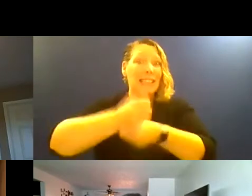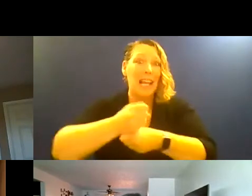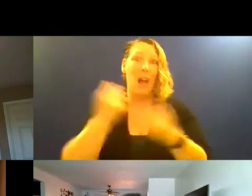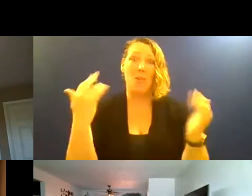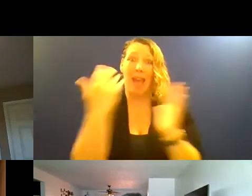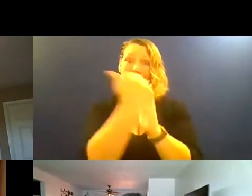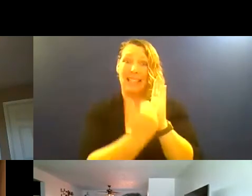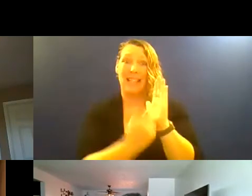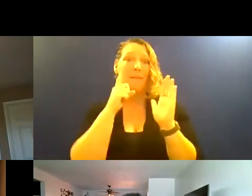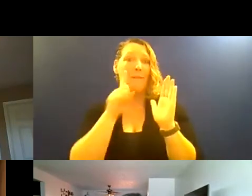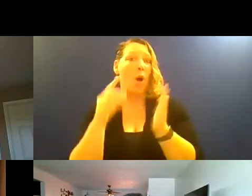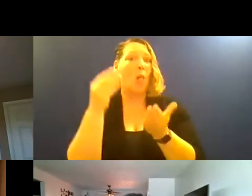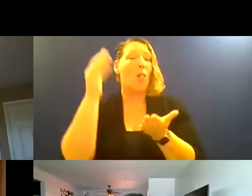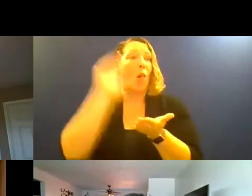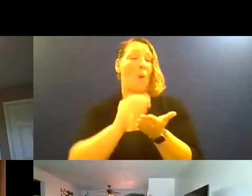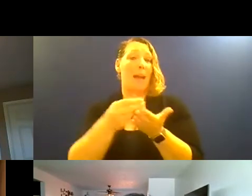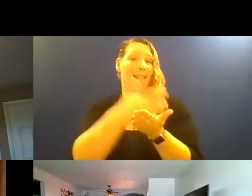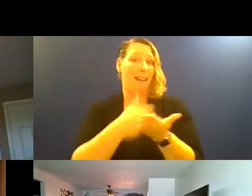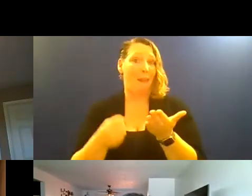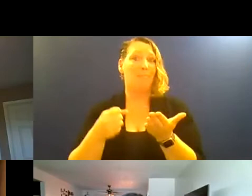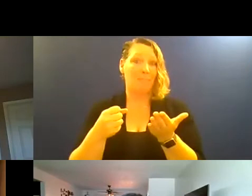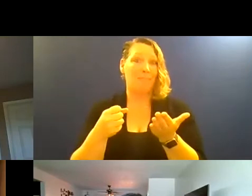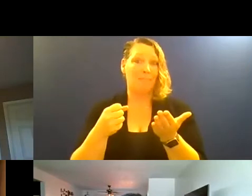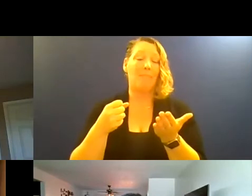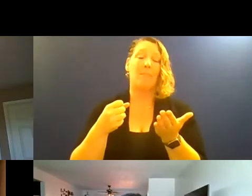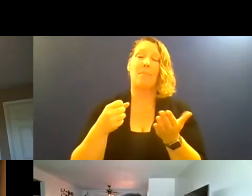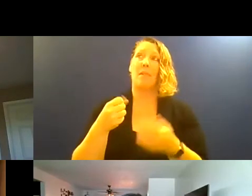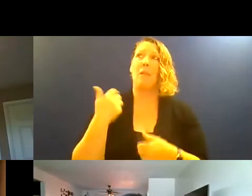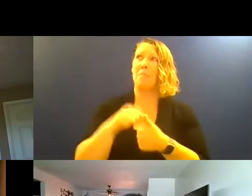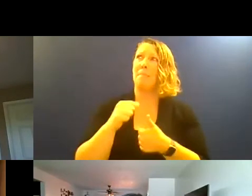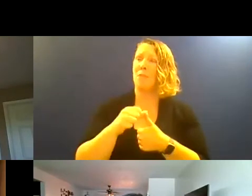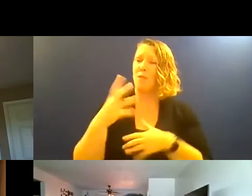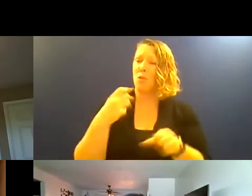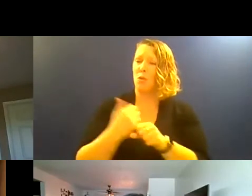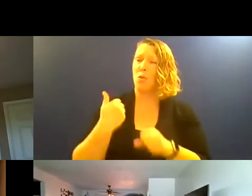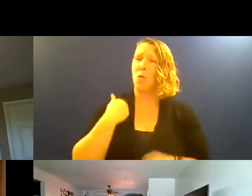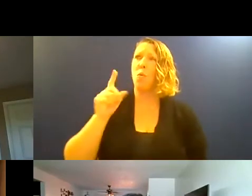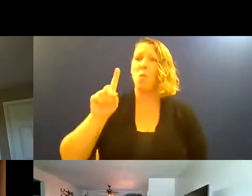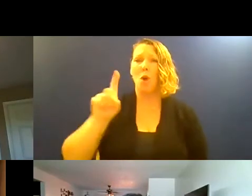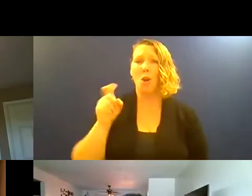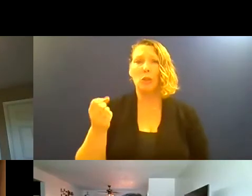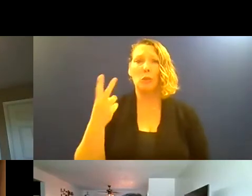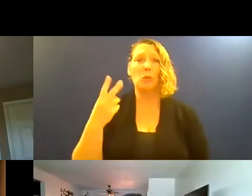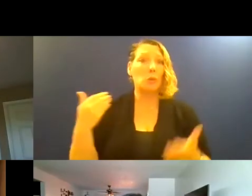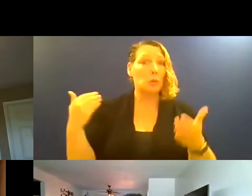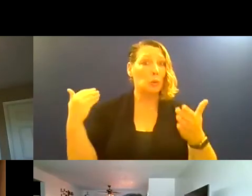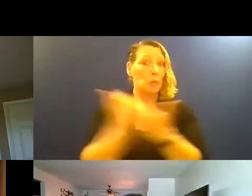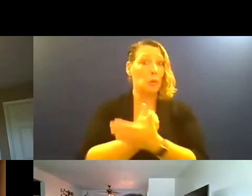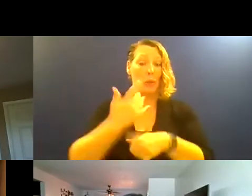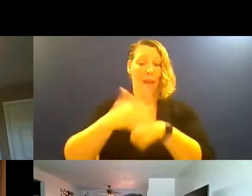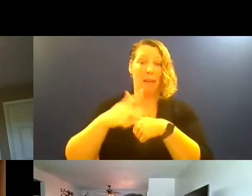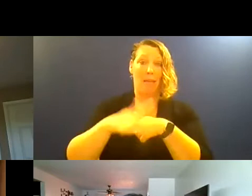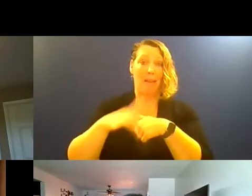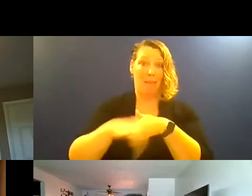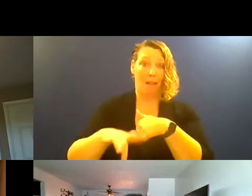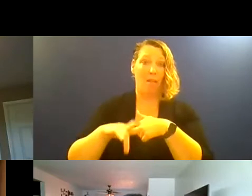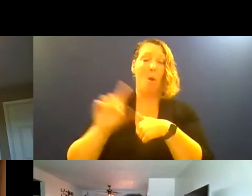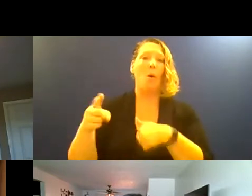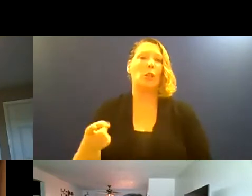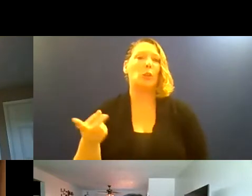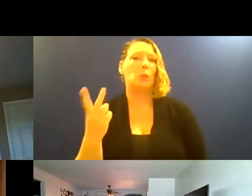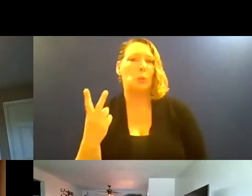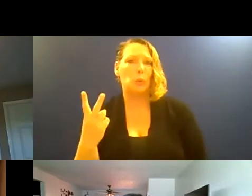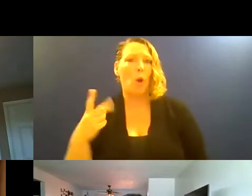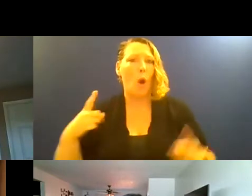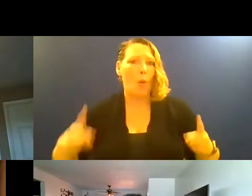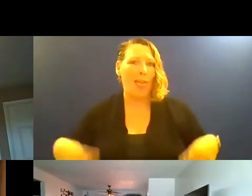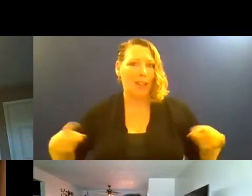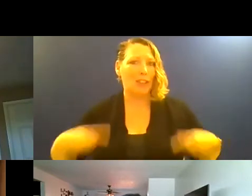for low income people in the state. They're at one point, a few years ago there were 112 new affordable housing units available, only two of them were wheelchair accessible.